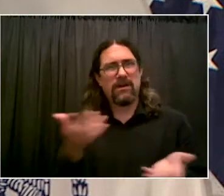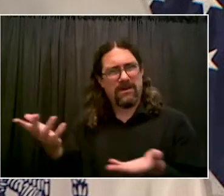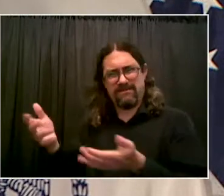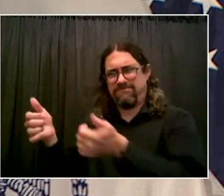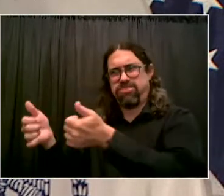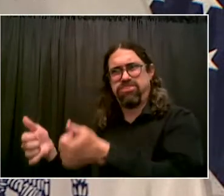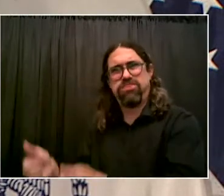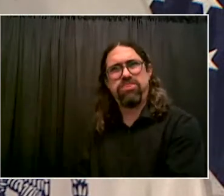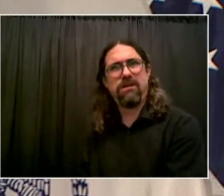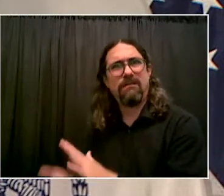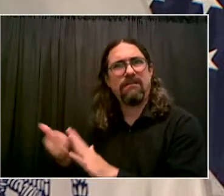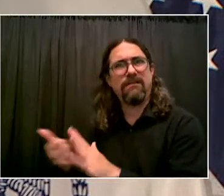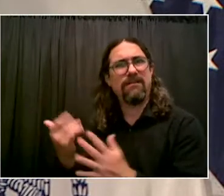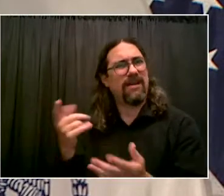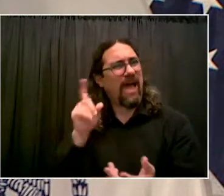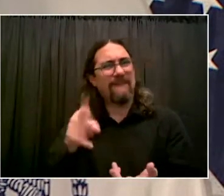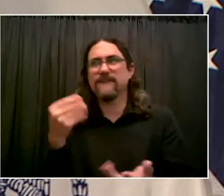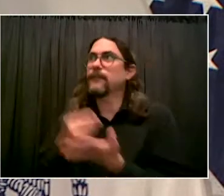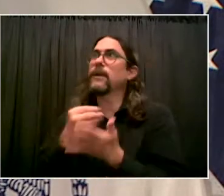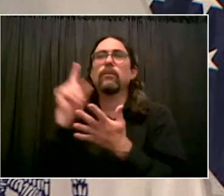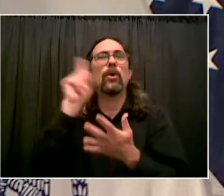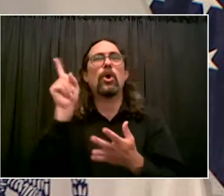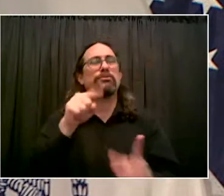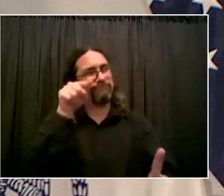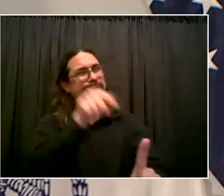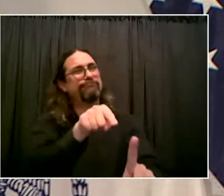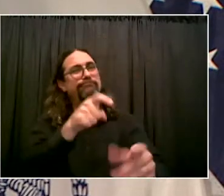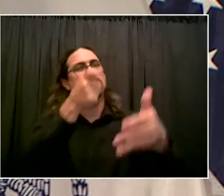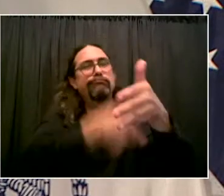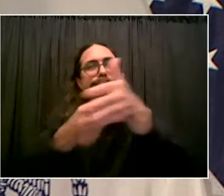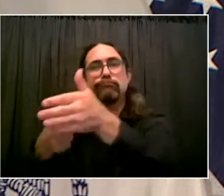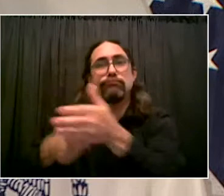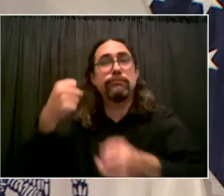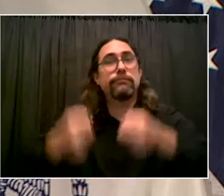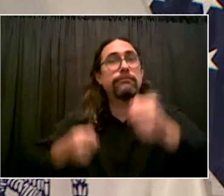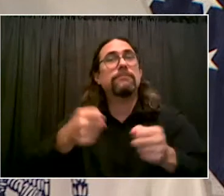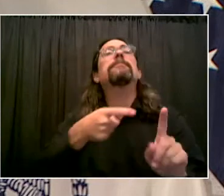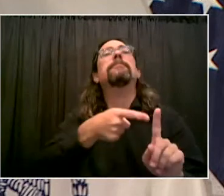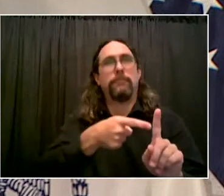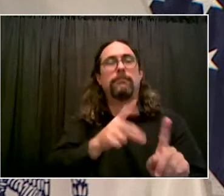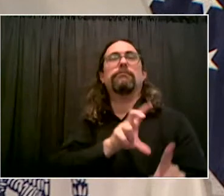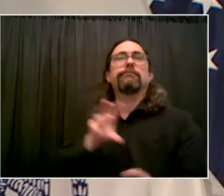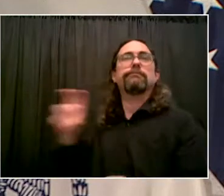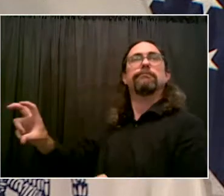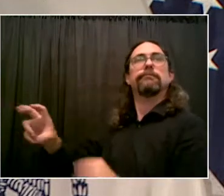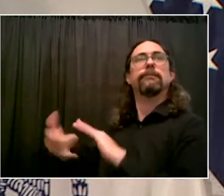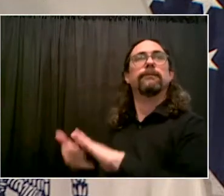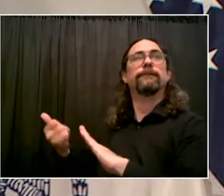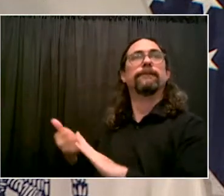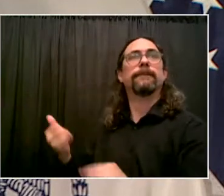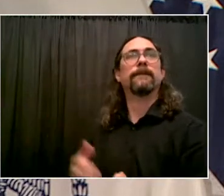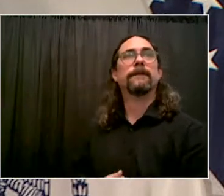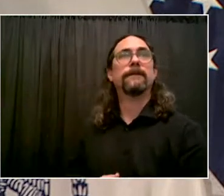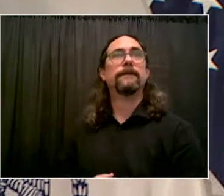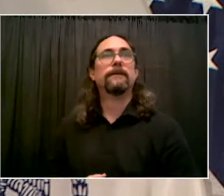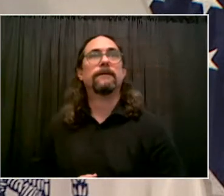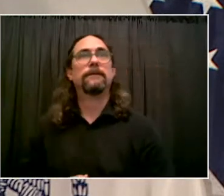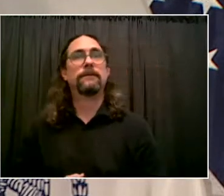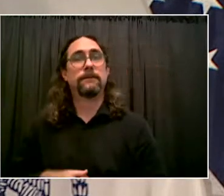SUBWAYS. WE SEE WHAT BAD SHAPE THEY ARE IN, THAT'S GOTTA BE TURNED AROUND. I UNDERSTAND OF SOMEONE SAYS IF YOU COME FROM